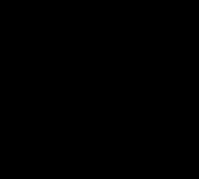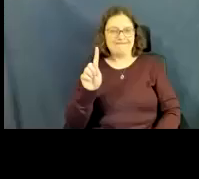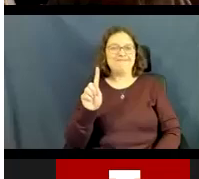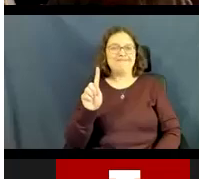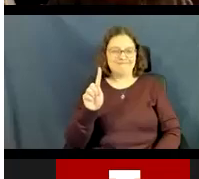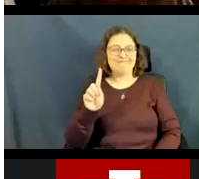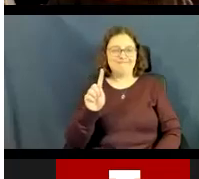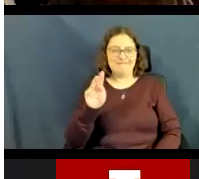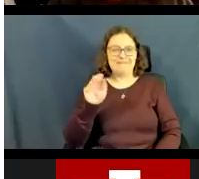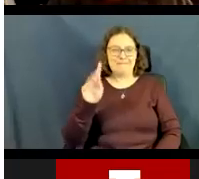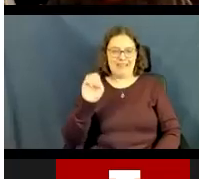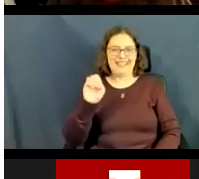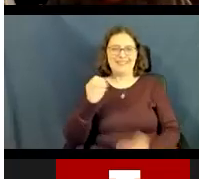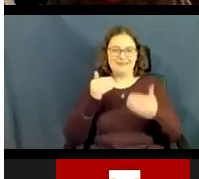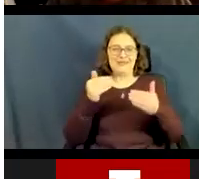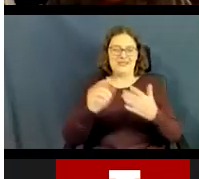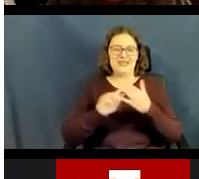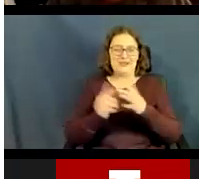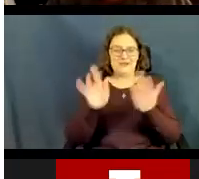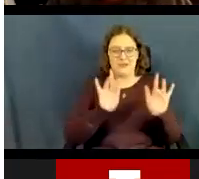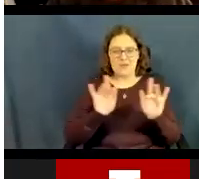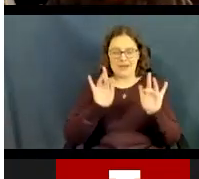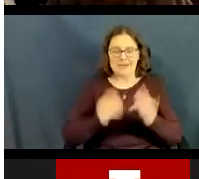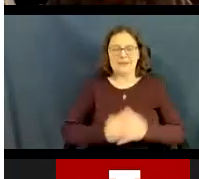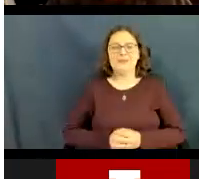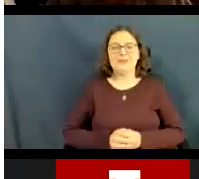All right we are going to give it a countdown of three, two, one if you can hit record.